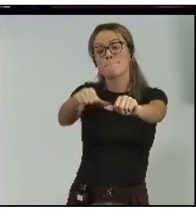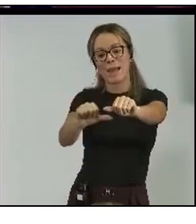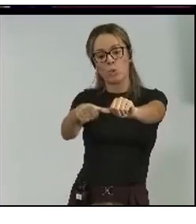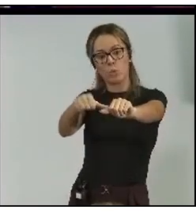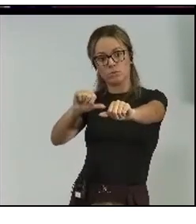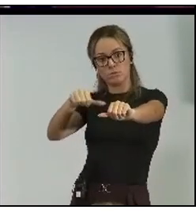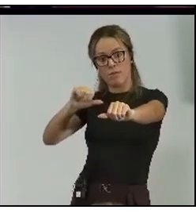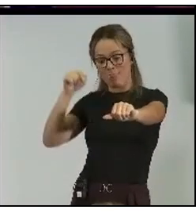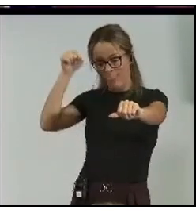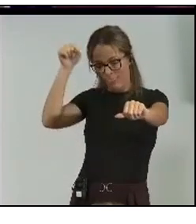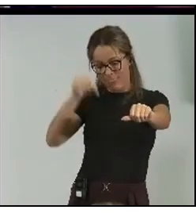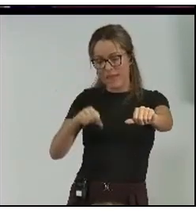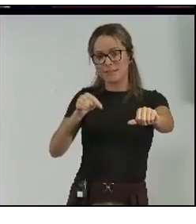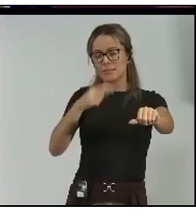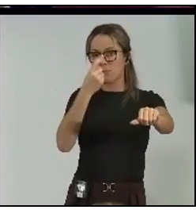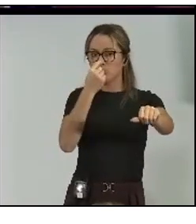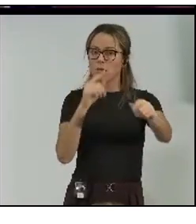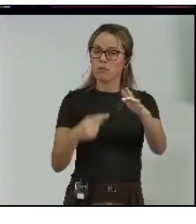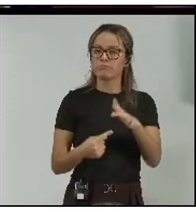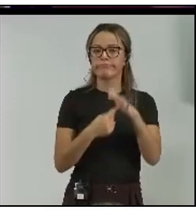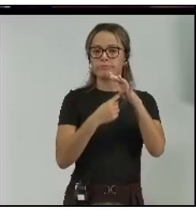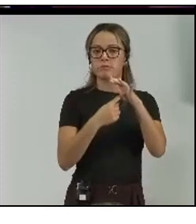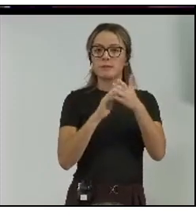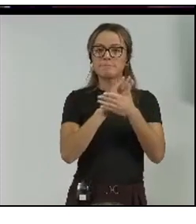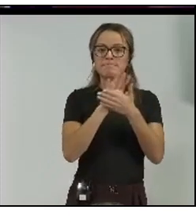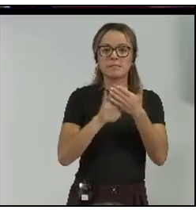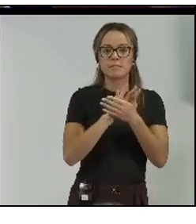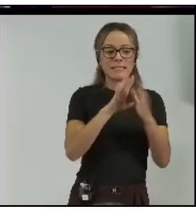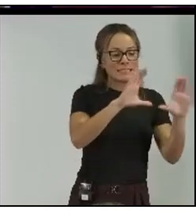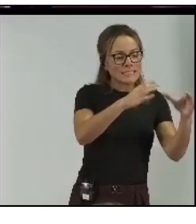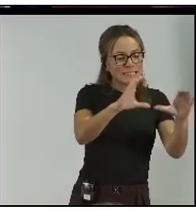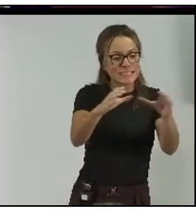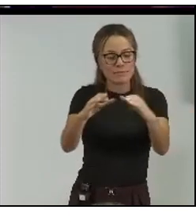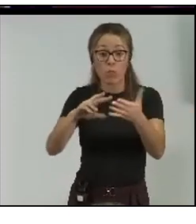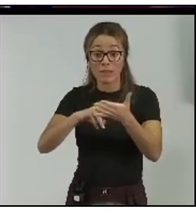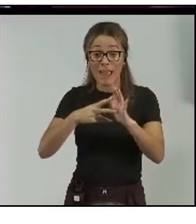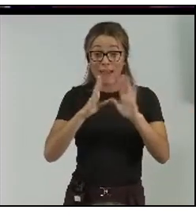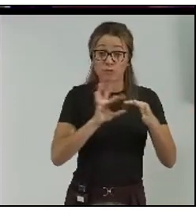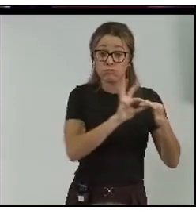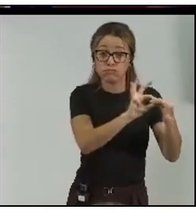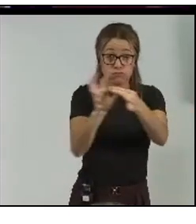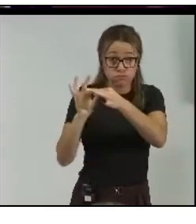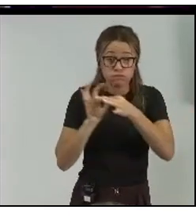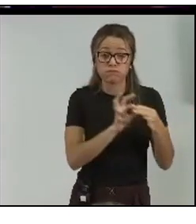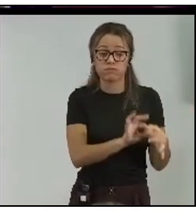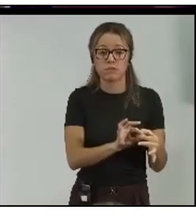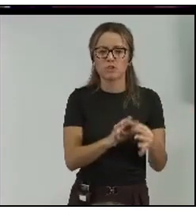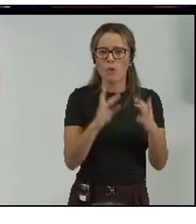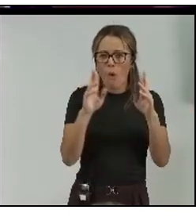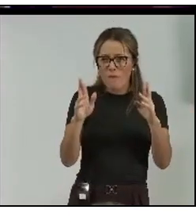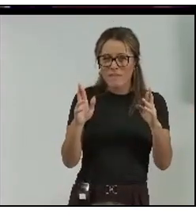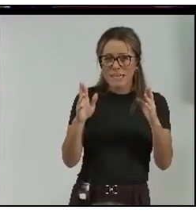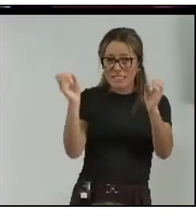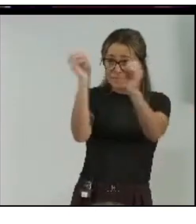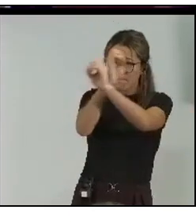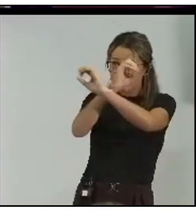with the people in other parts of the organisation that we all need to do. So hopefully that's been helpful in terms of showing that picture of how we can do it well.